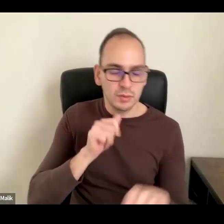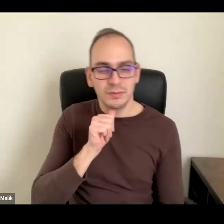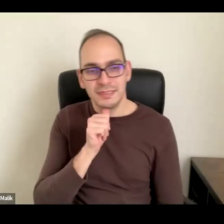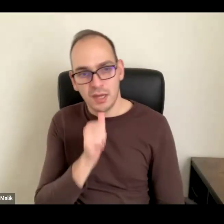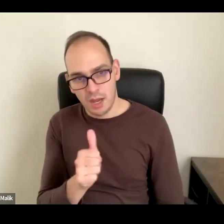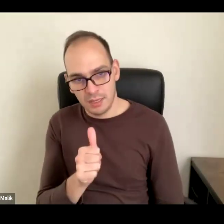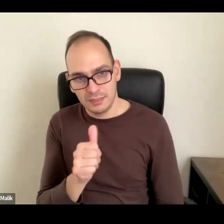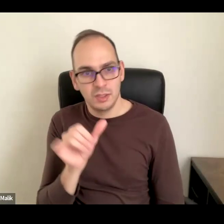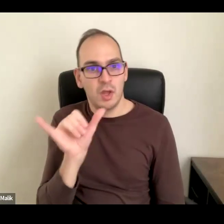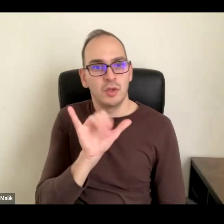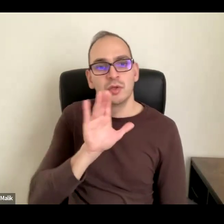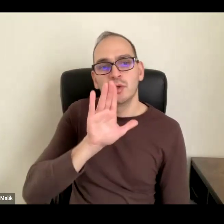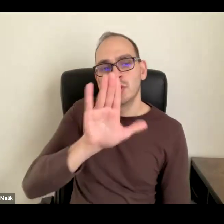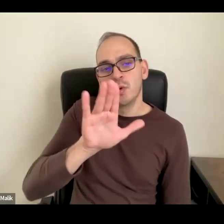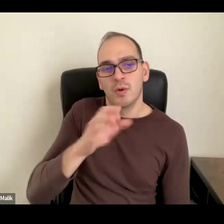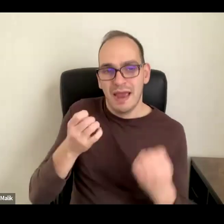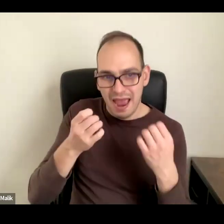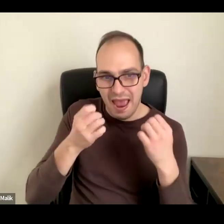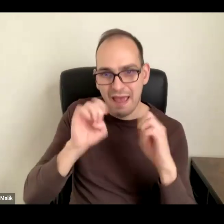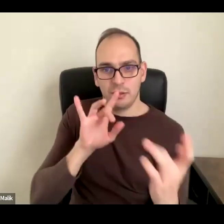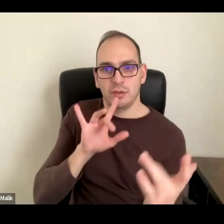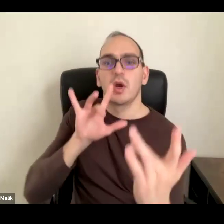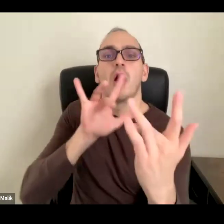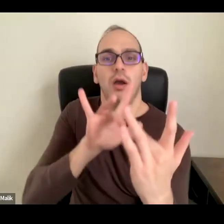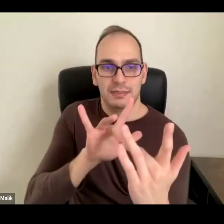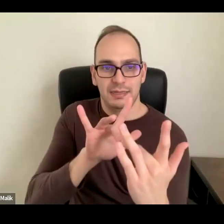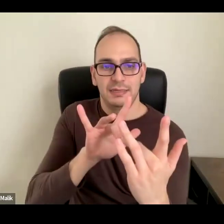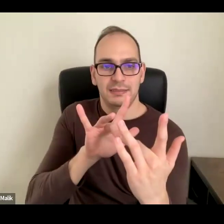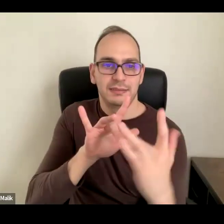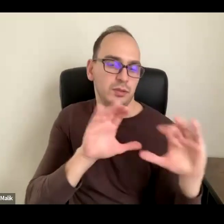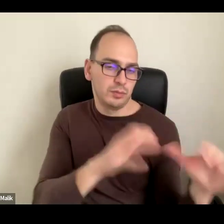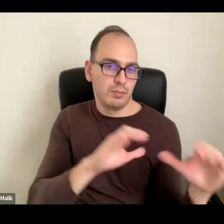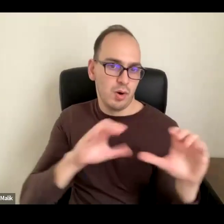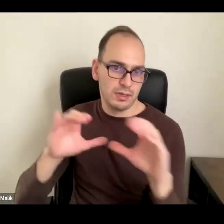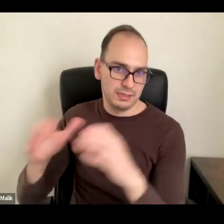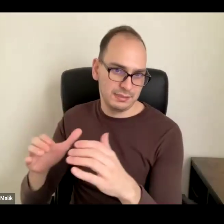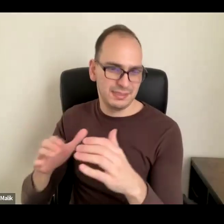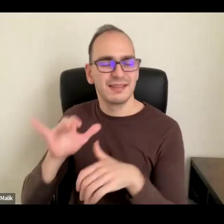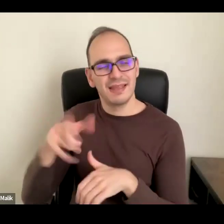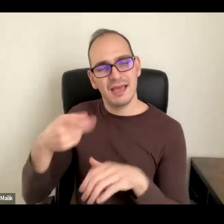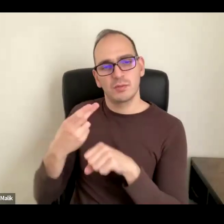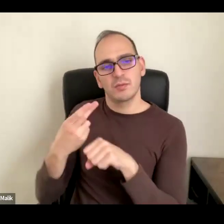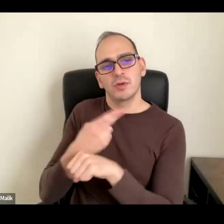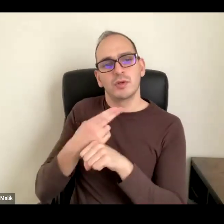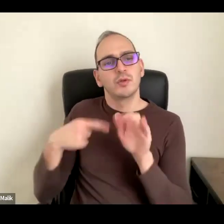as your efforts to contact consulting parties is what you would use to demonstrate whether